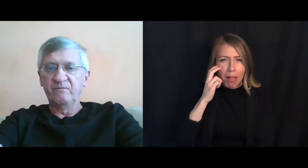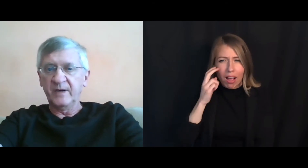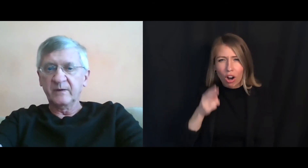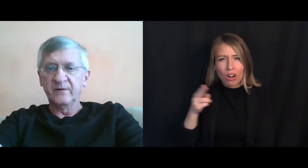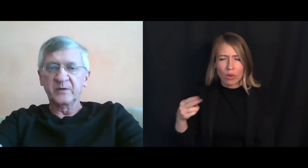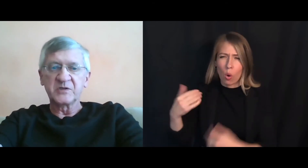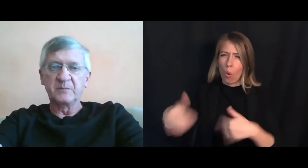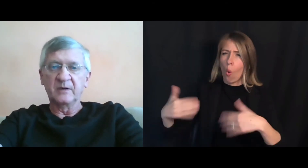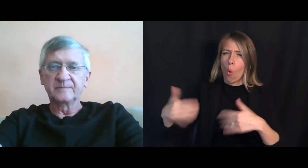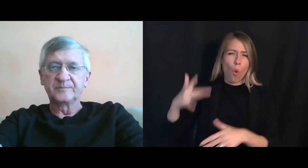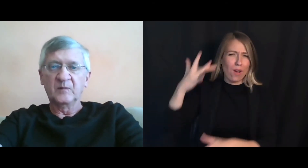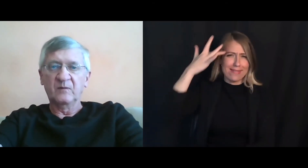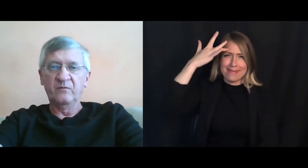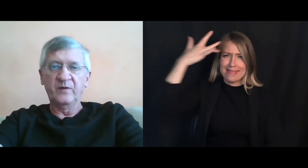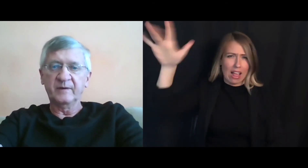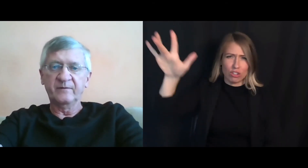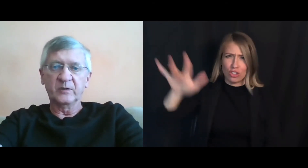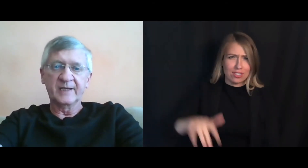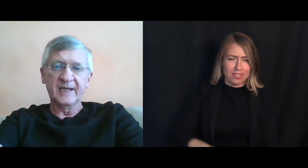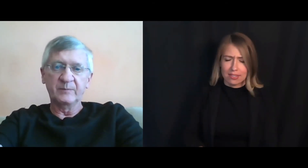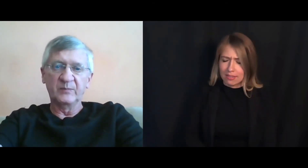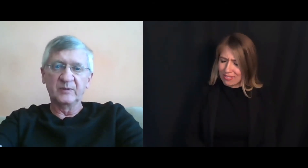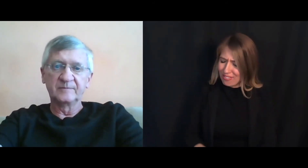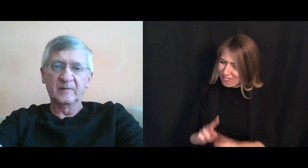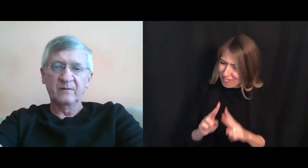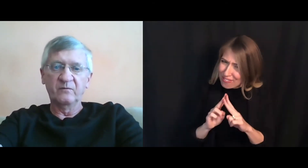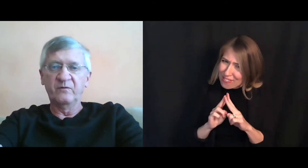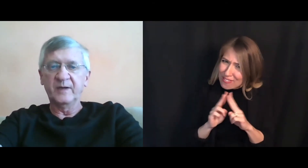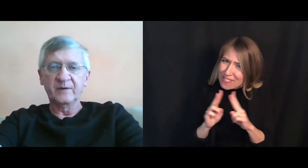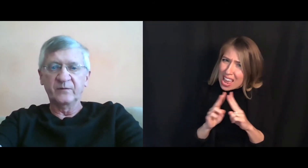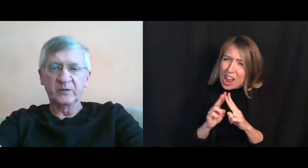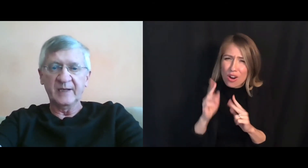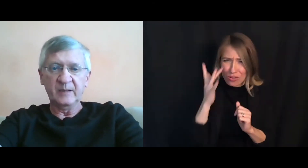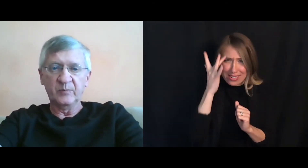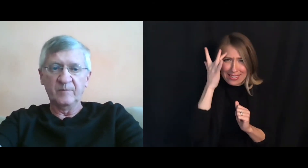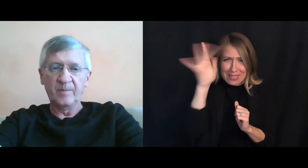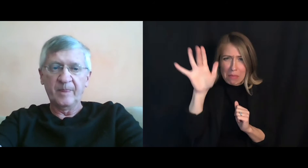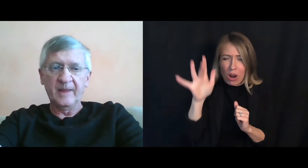very, very smart, very, very capable, very, very able.